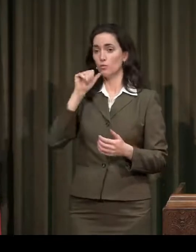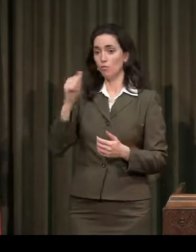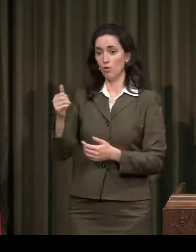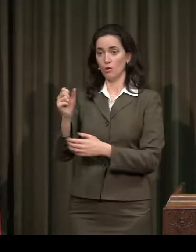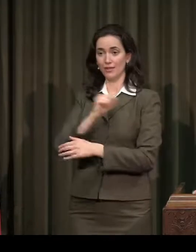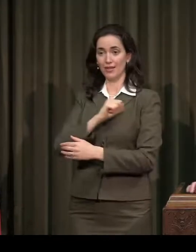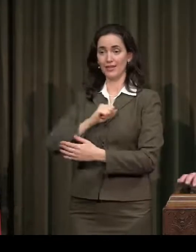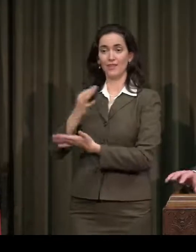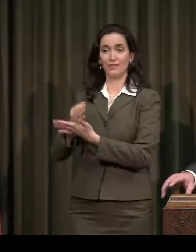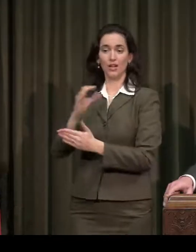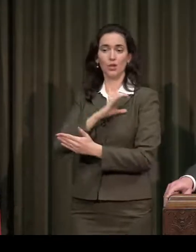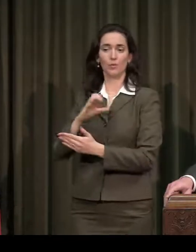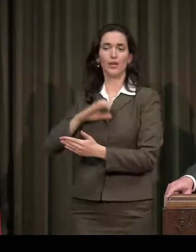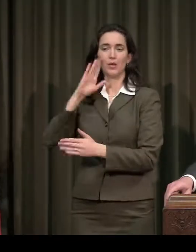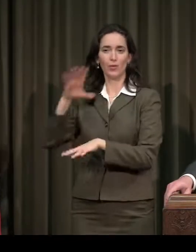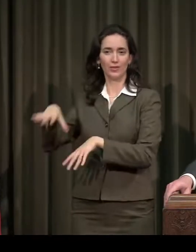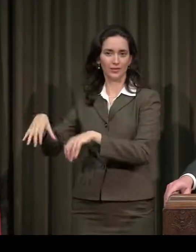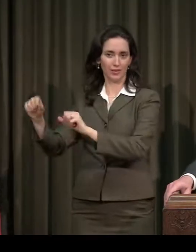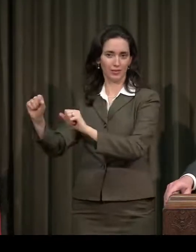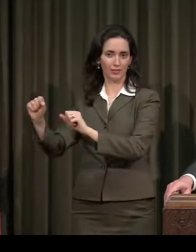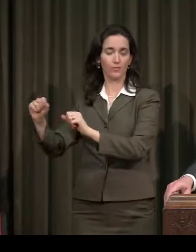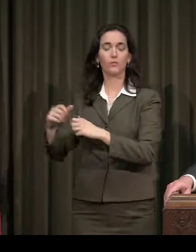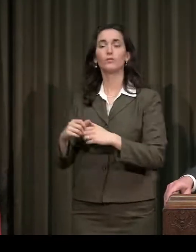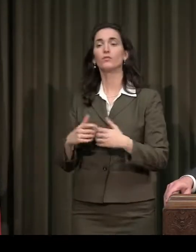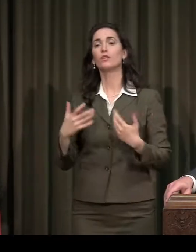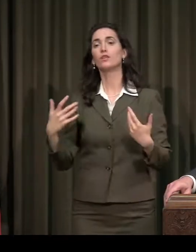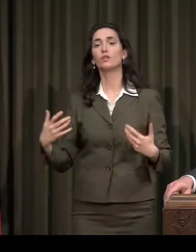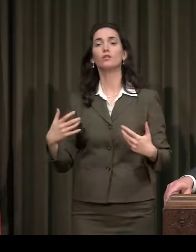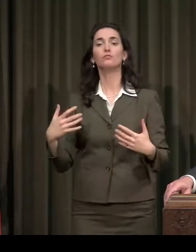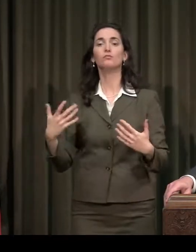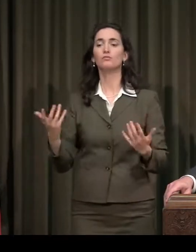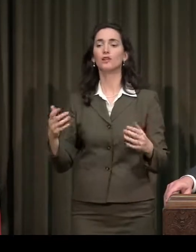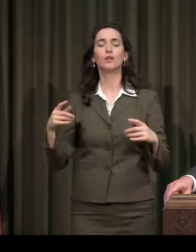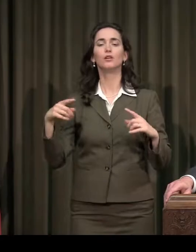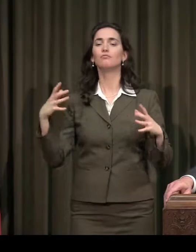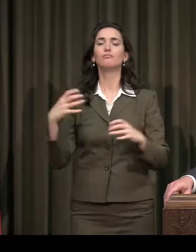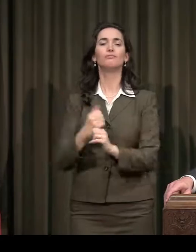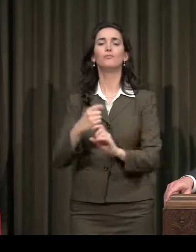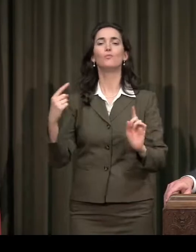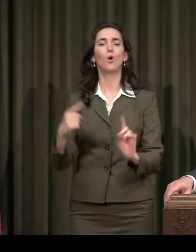so to sum it up i'm somewhat encouraged because there's been tremendous movement